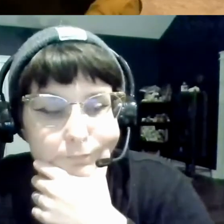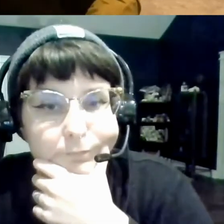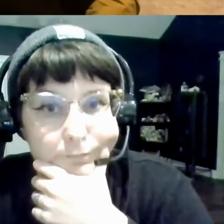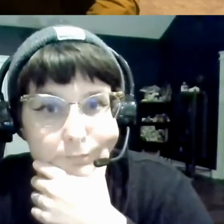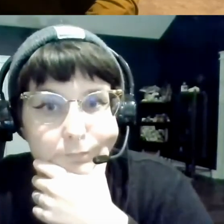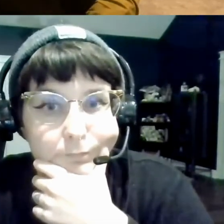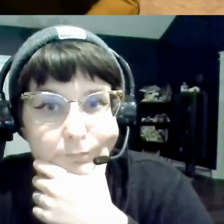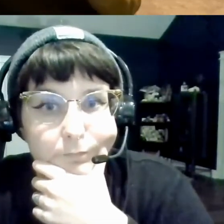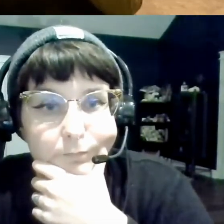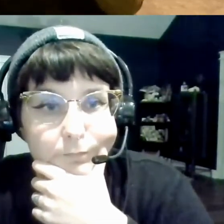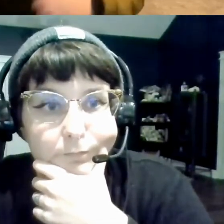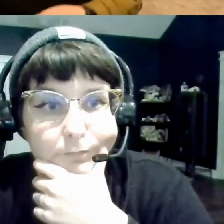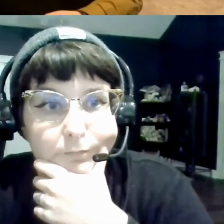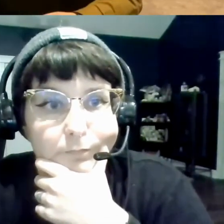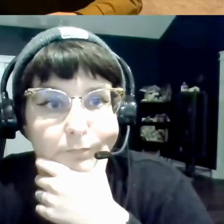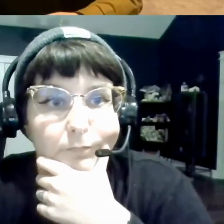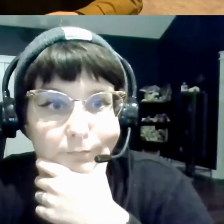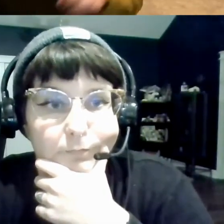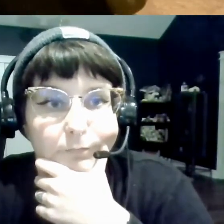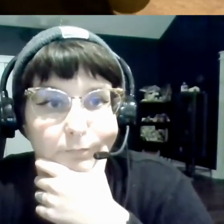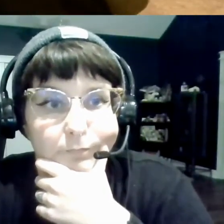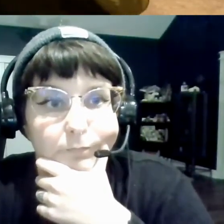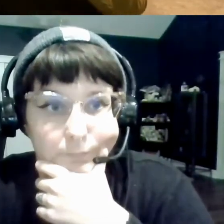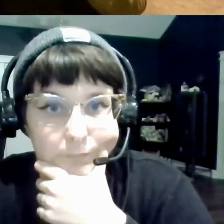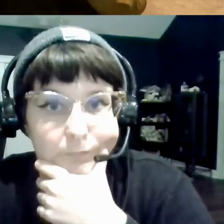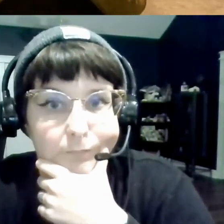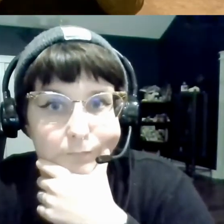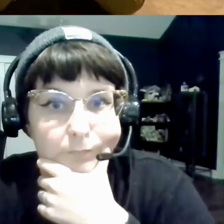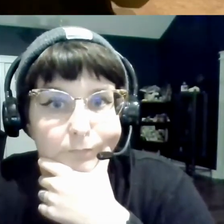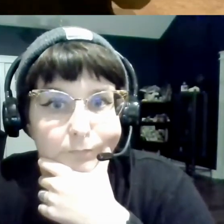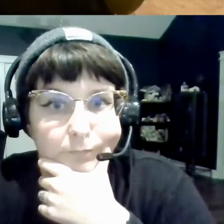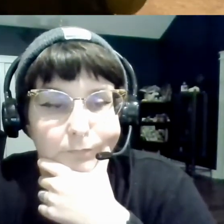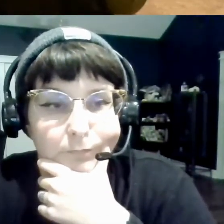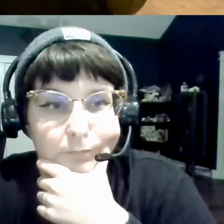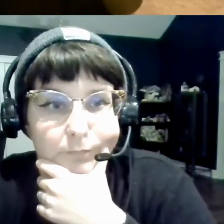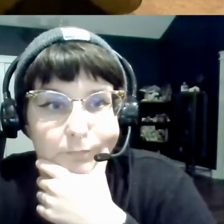of grant opportunities to expand access when it comes